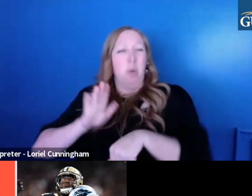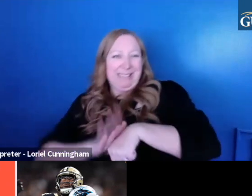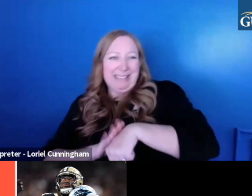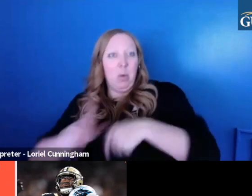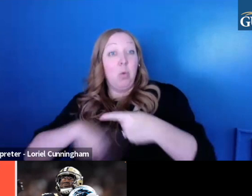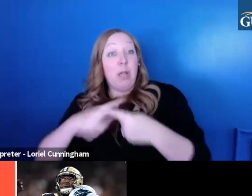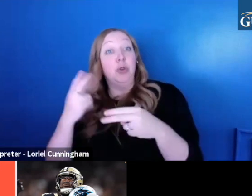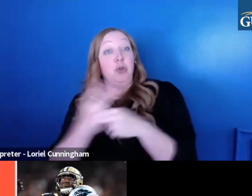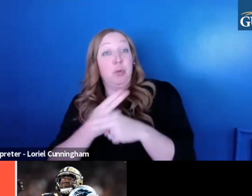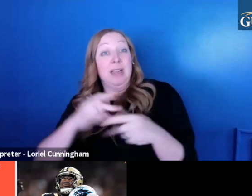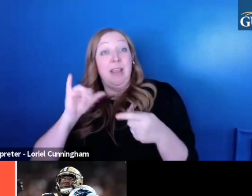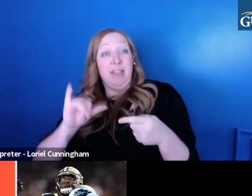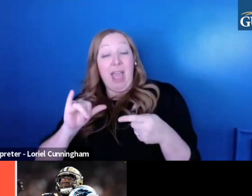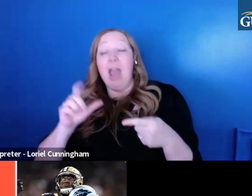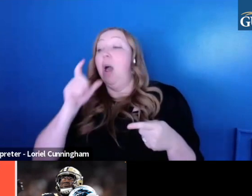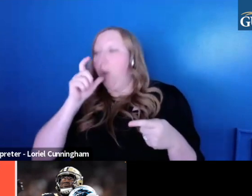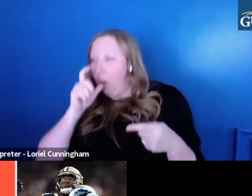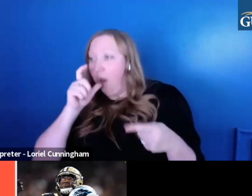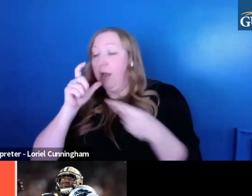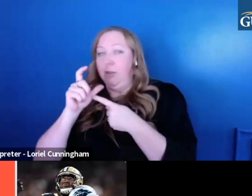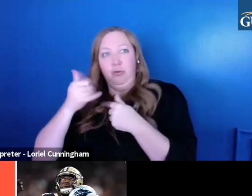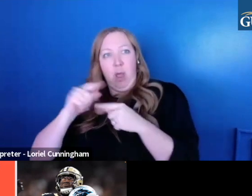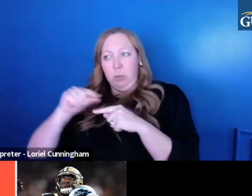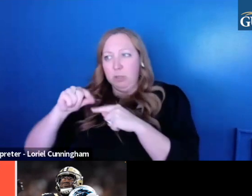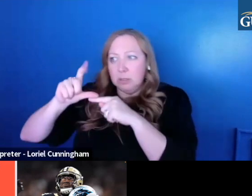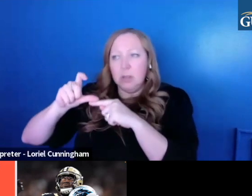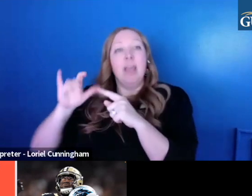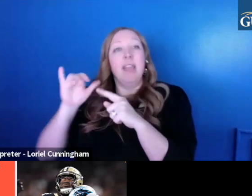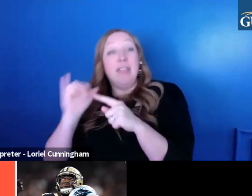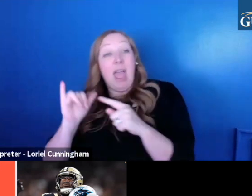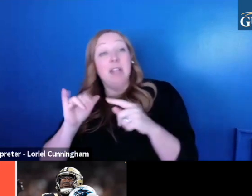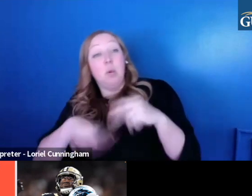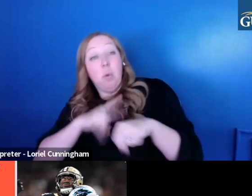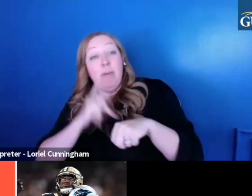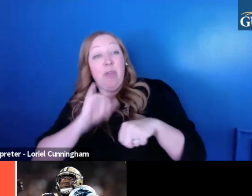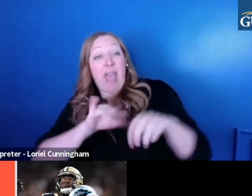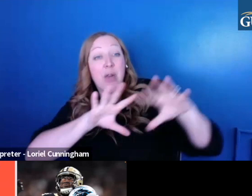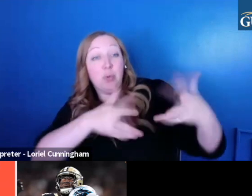populations would still be in the norm. Here in this example we have in the National Football League whereas you